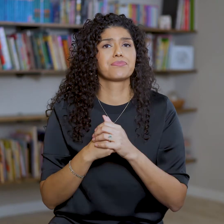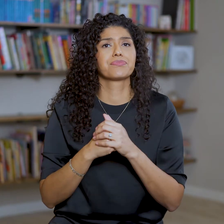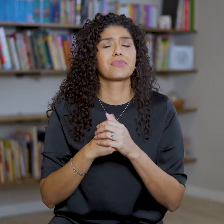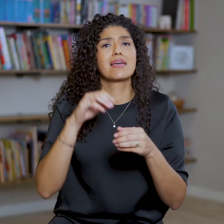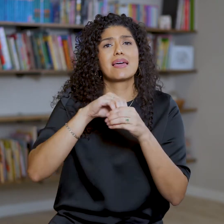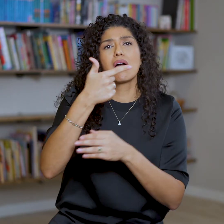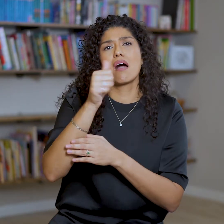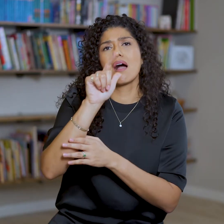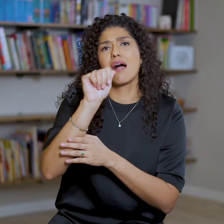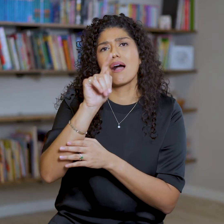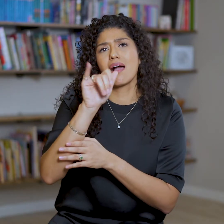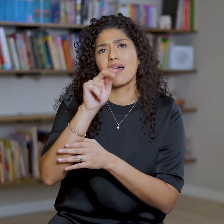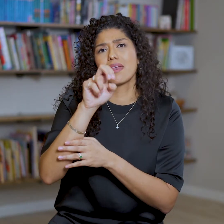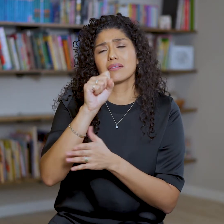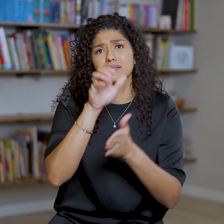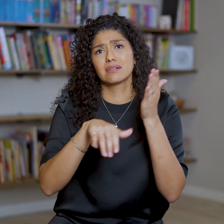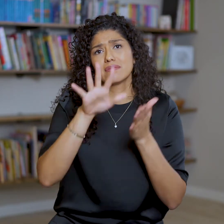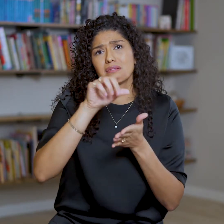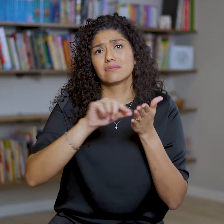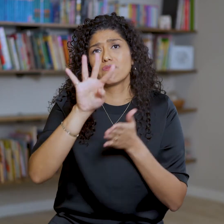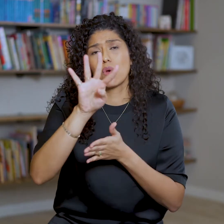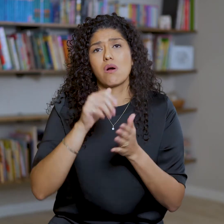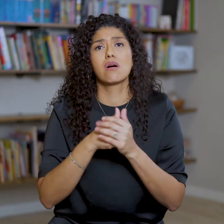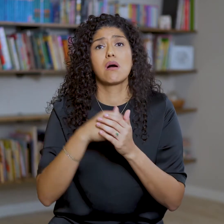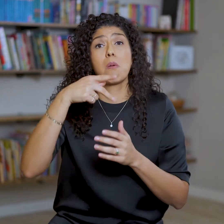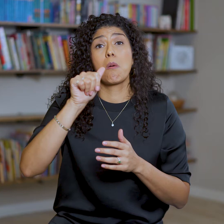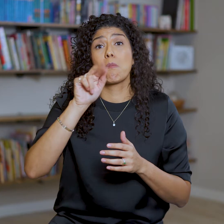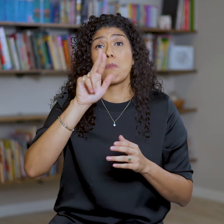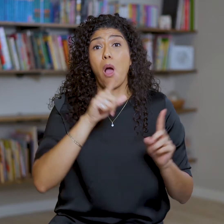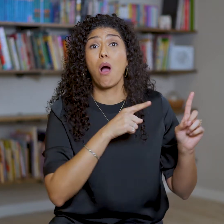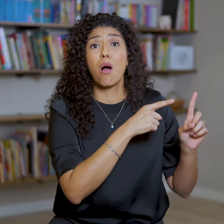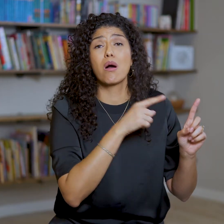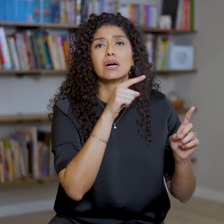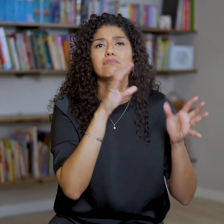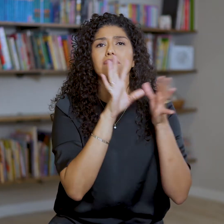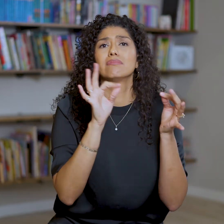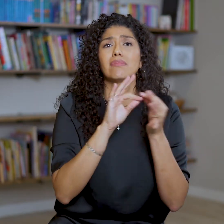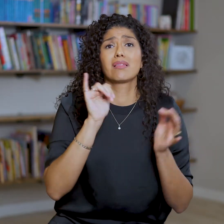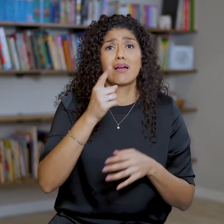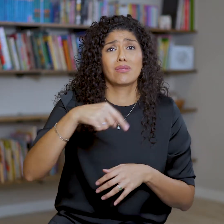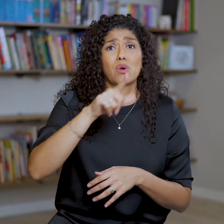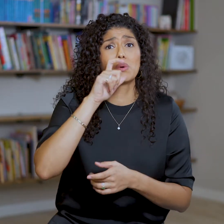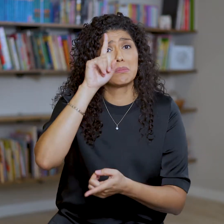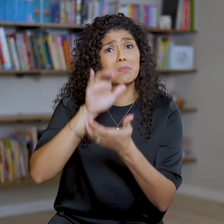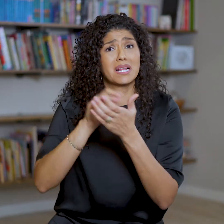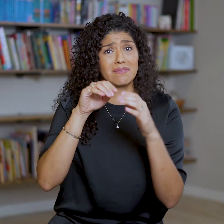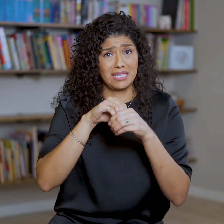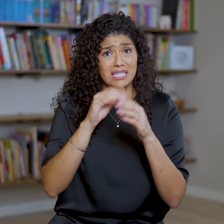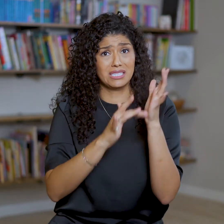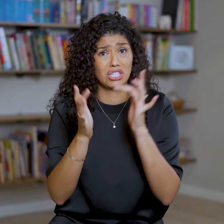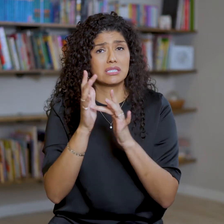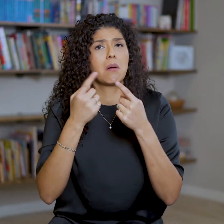In Galatians 5:4, Paul says that those who believe in Jesus